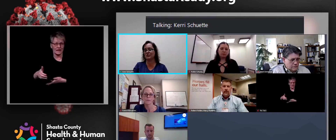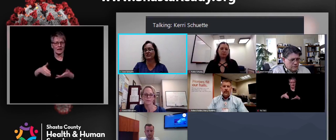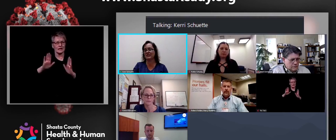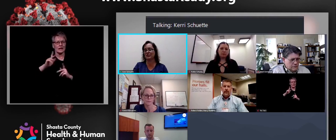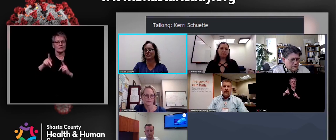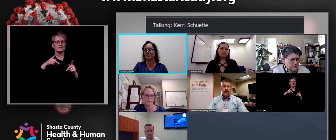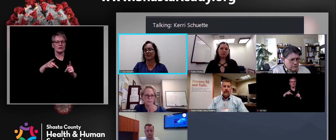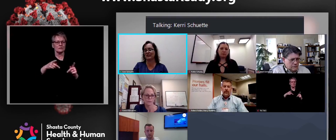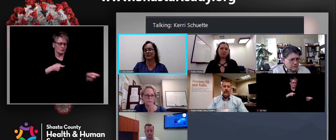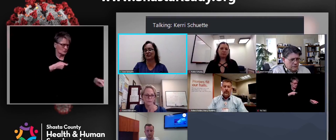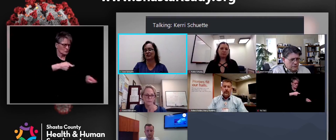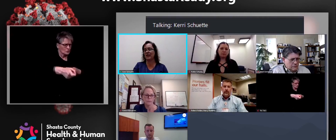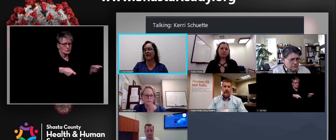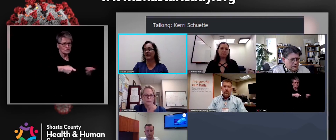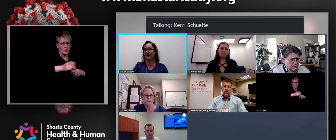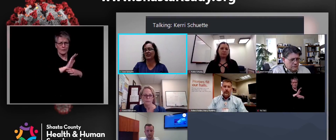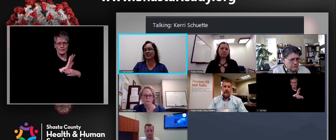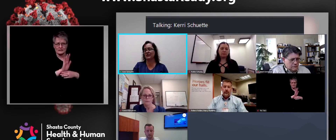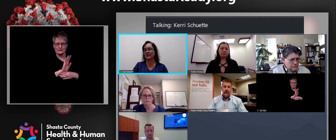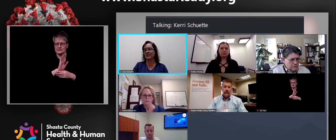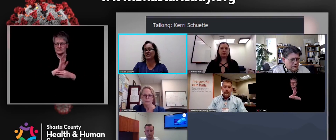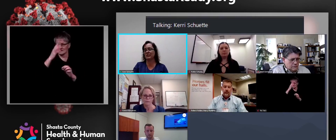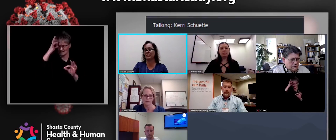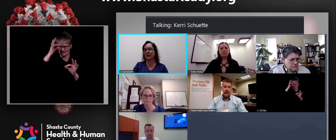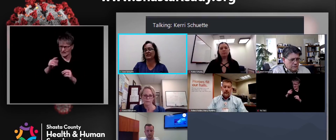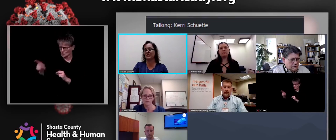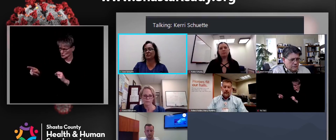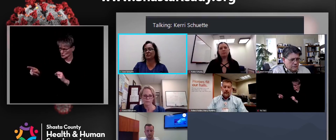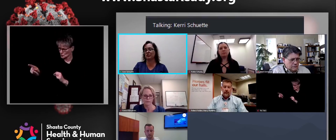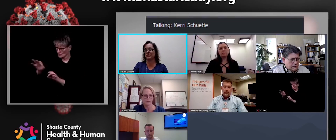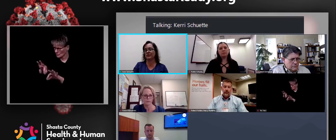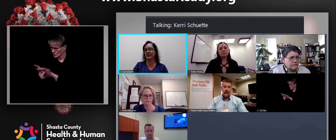deciding who is essential or non-essential, violation of First Amendment rights to worship